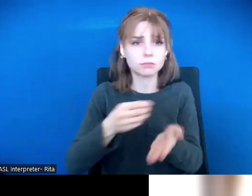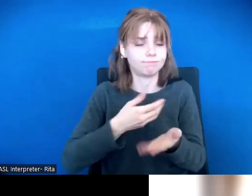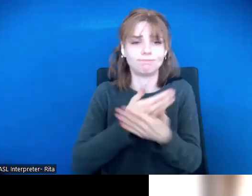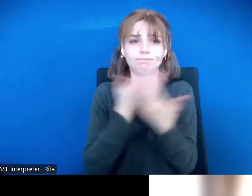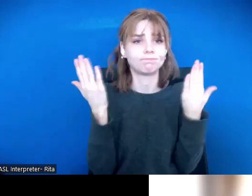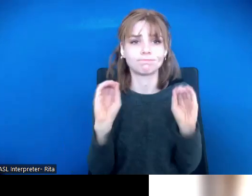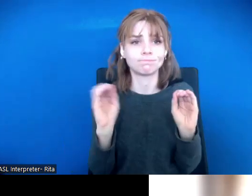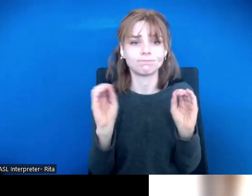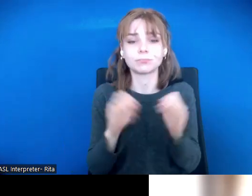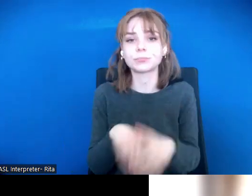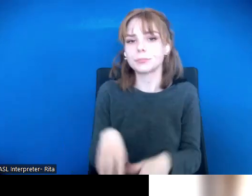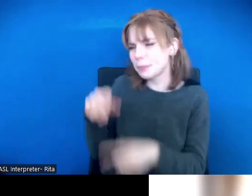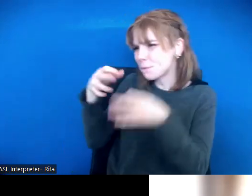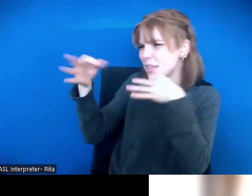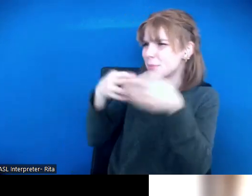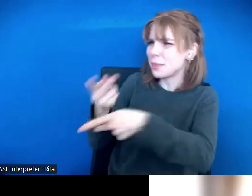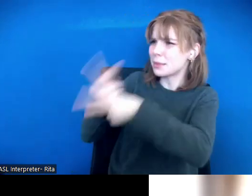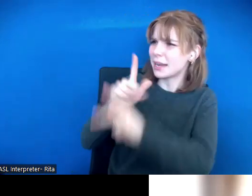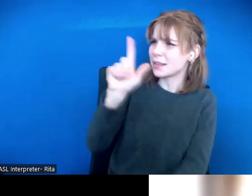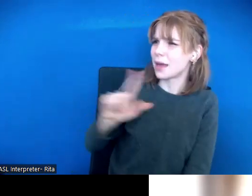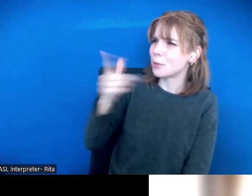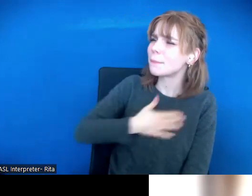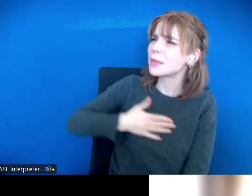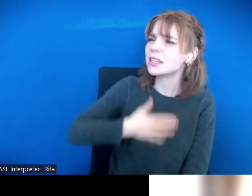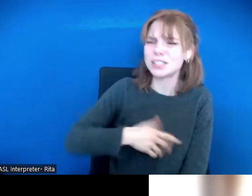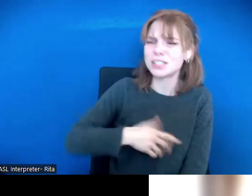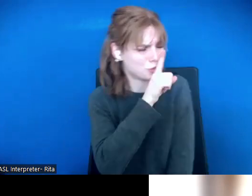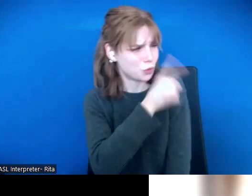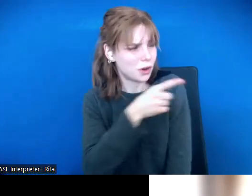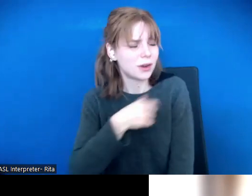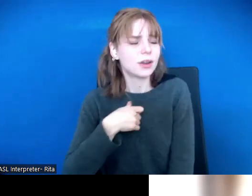cost for these services. For the advice or the information, for the demonstration, for the loan, all of that is at no cost to the individual.